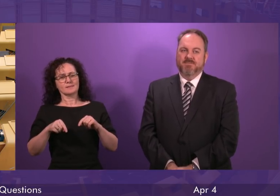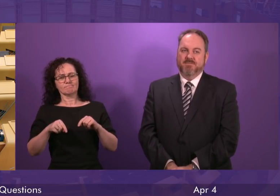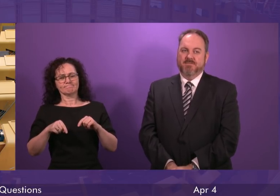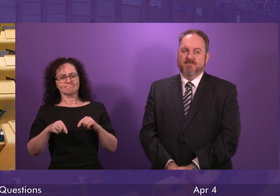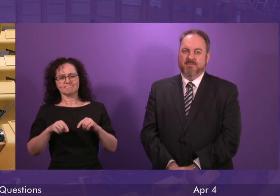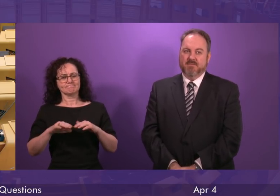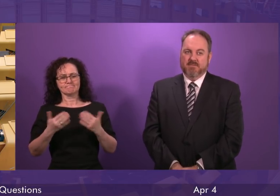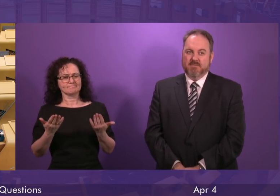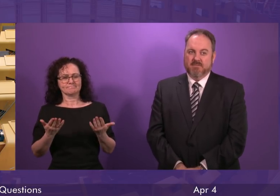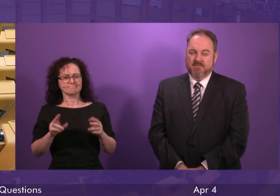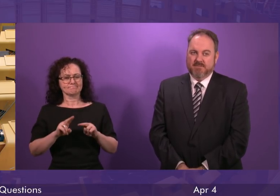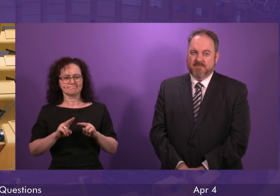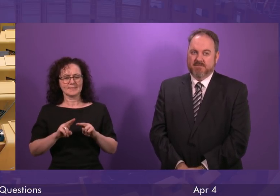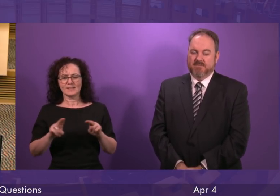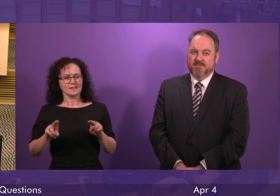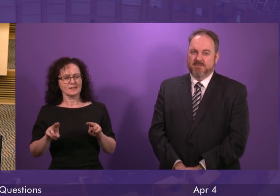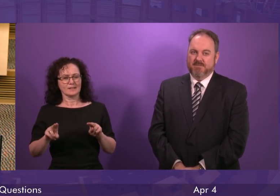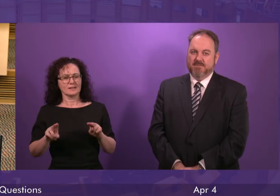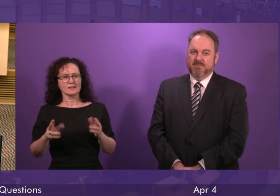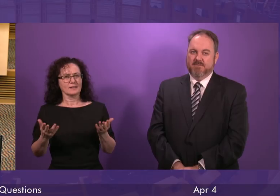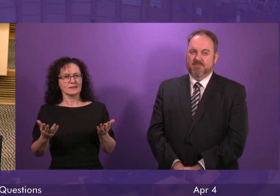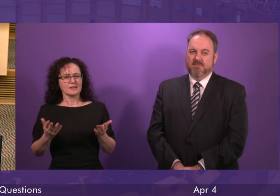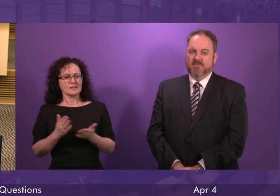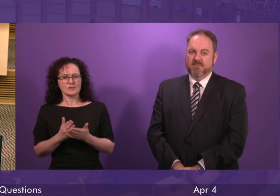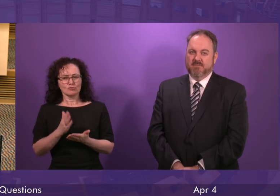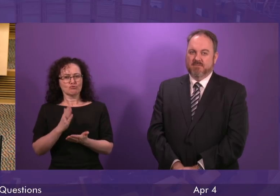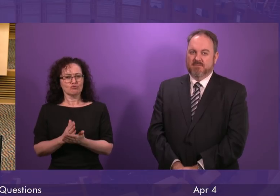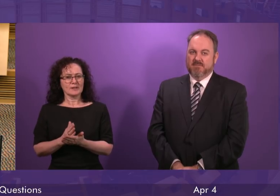and inconvenience for passengers, as a result of overcrowding, in no way reflects the service